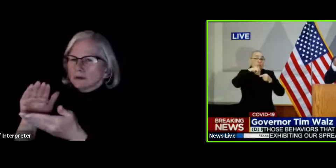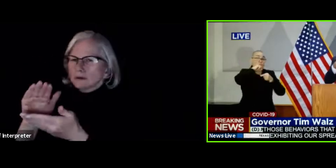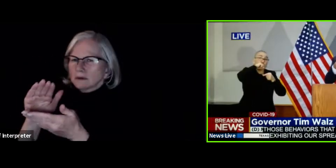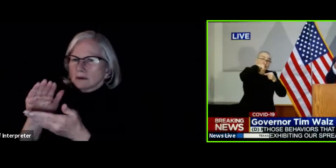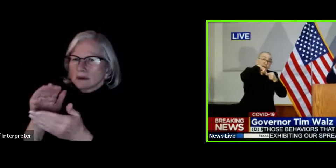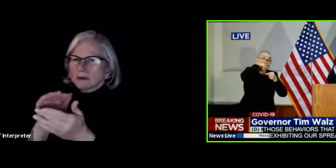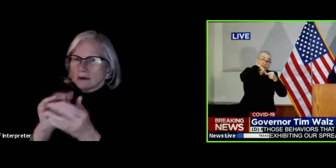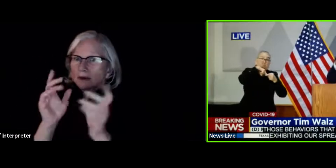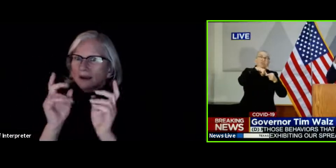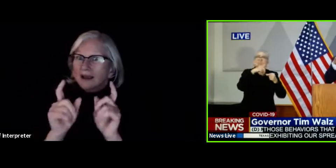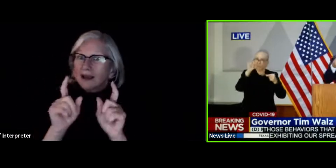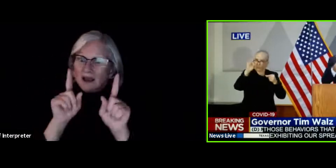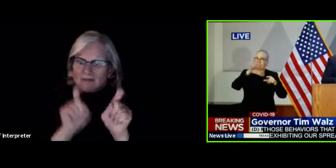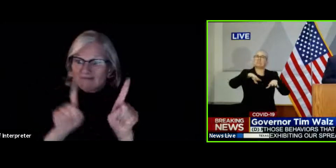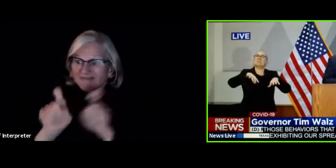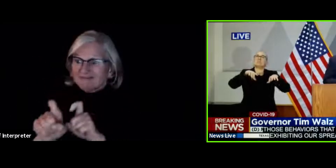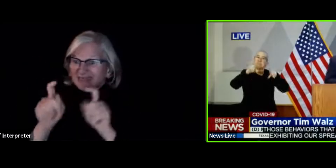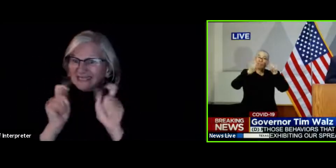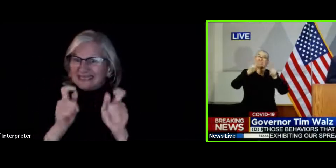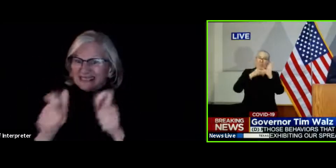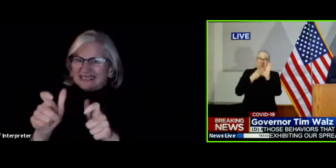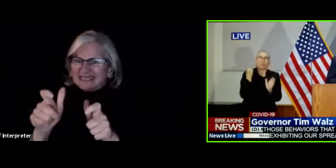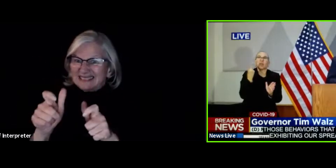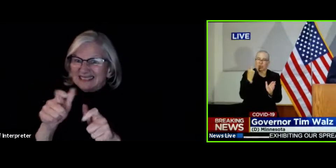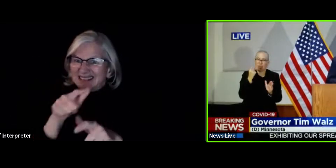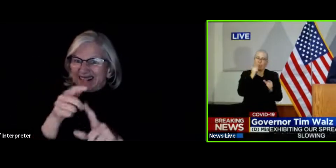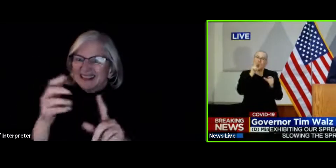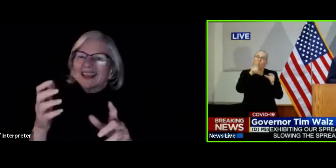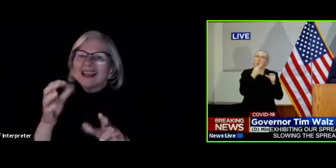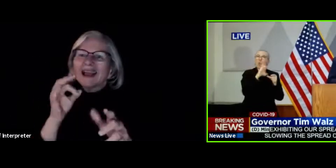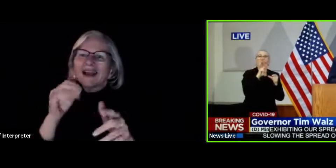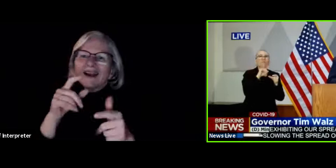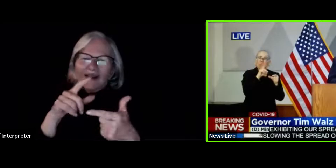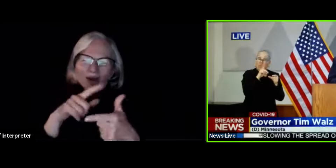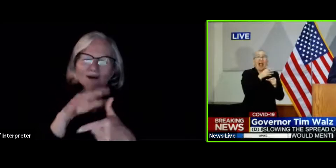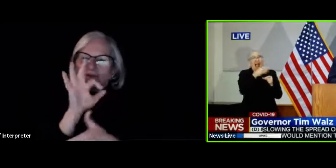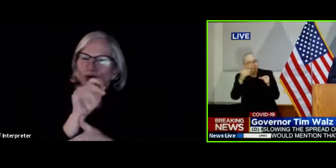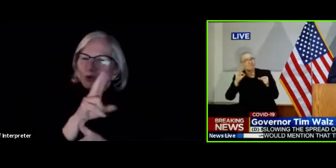FLU AND COULD HAVE HAD SO THEY'RE VERY HELPFUL. I WOULD CLOSE OUT, ESME, ON YOUR QUESTION, I